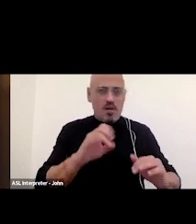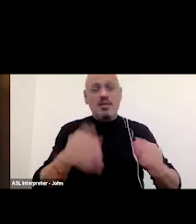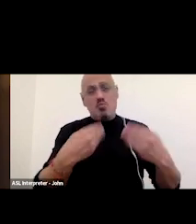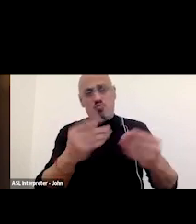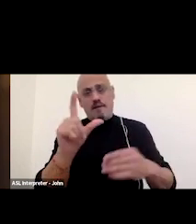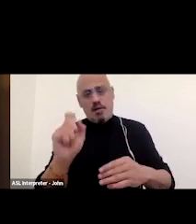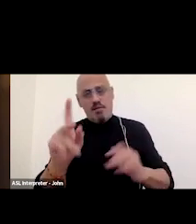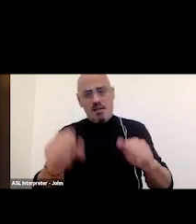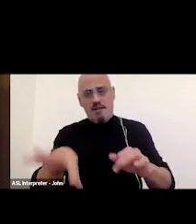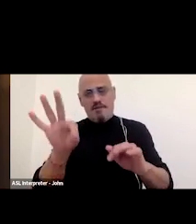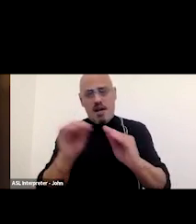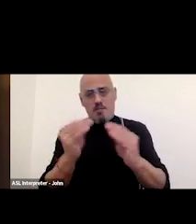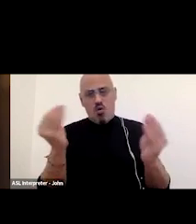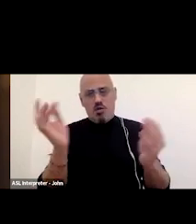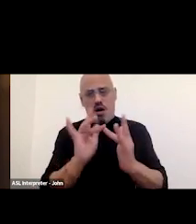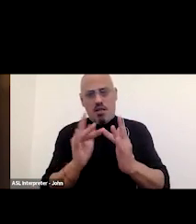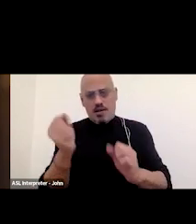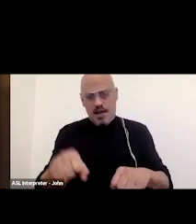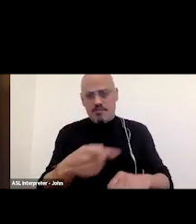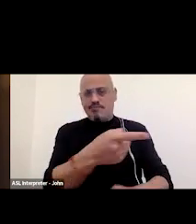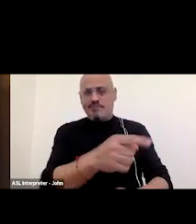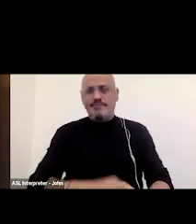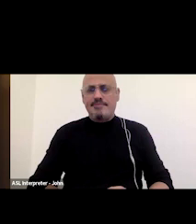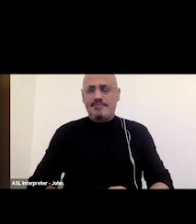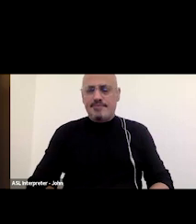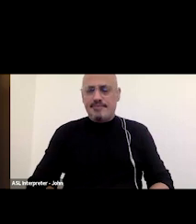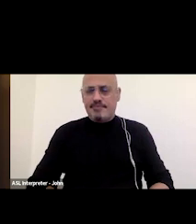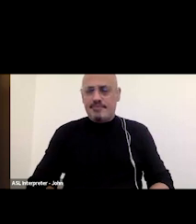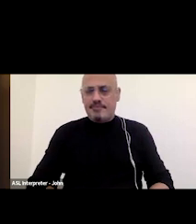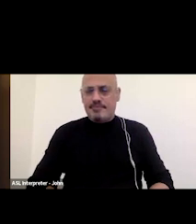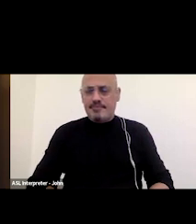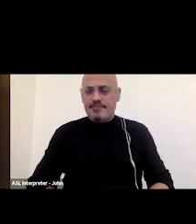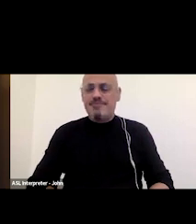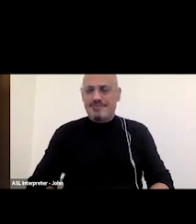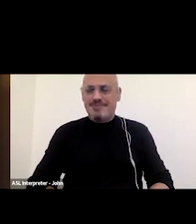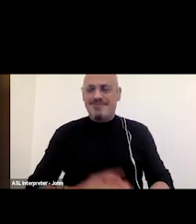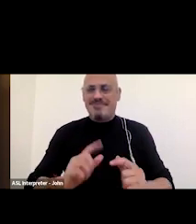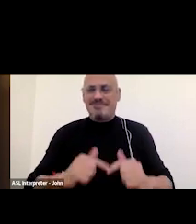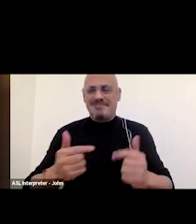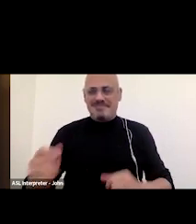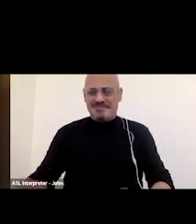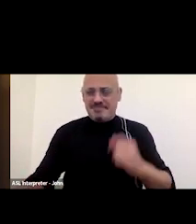where you can find these online. So this is what the grids look like.